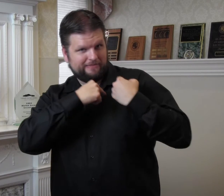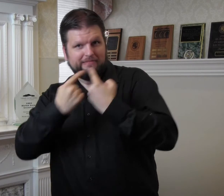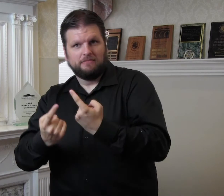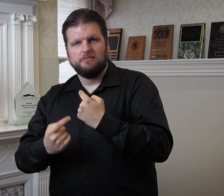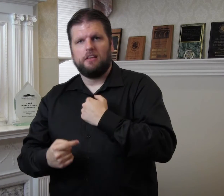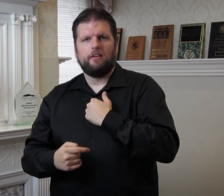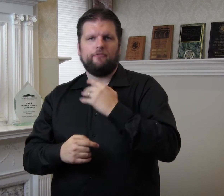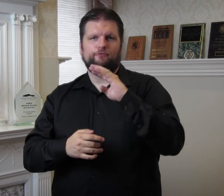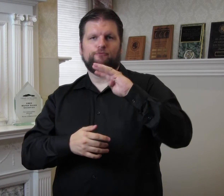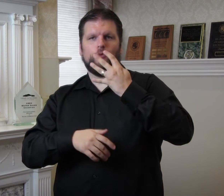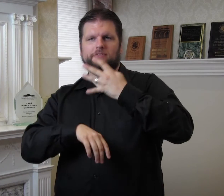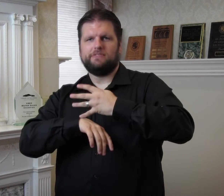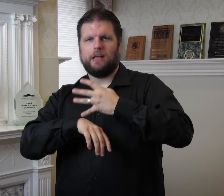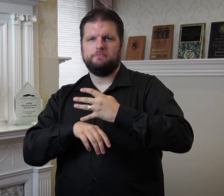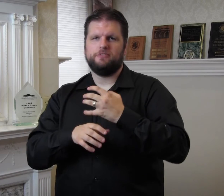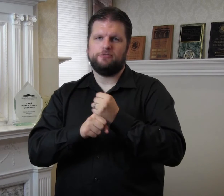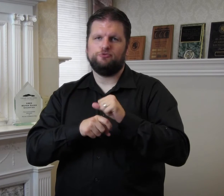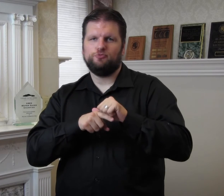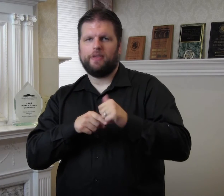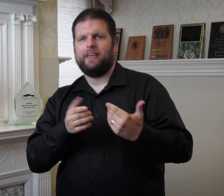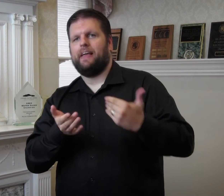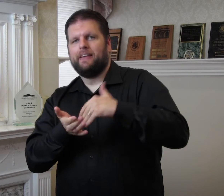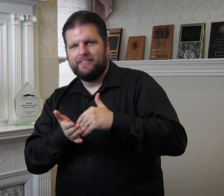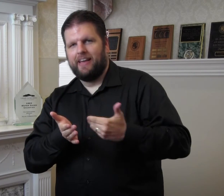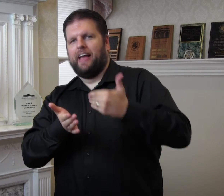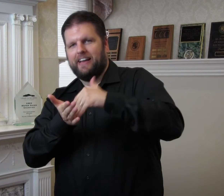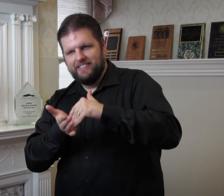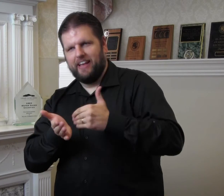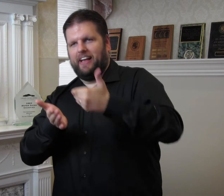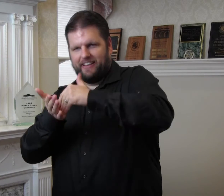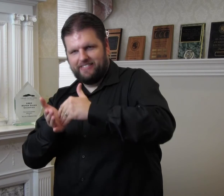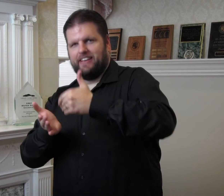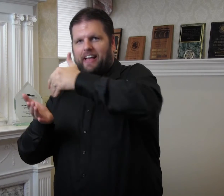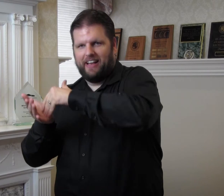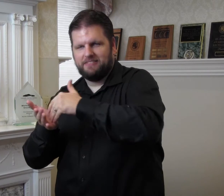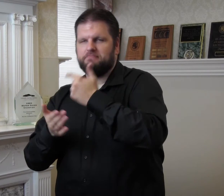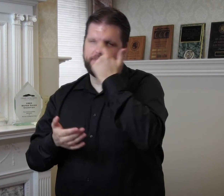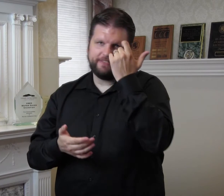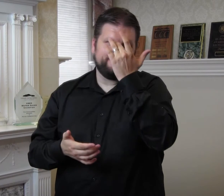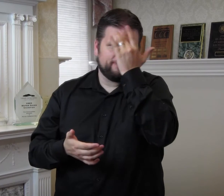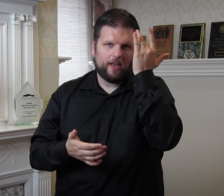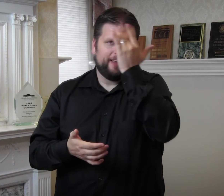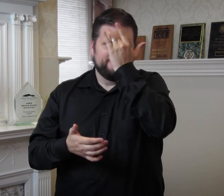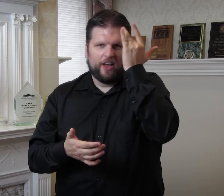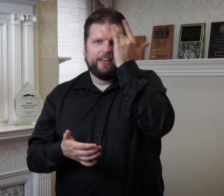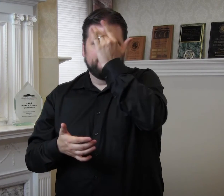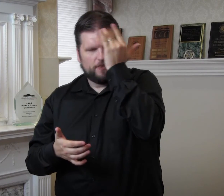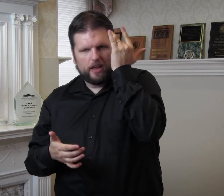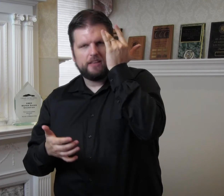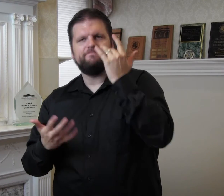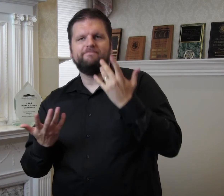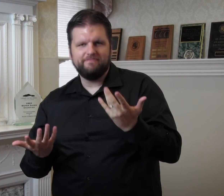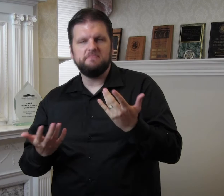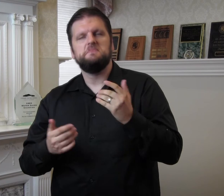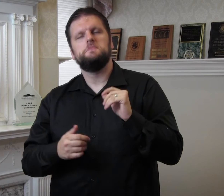and now I'm actually on my fourth time training again, because I keep forgetting.